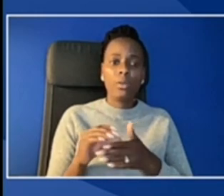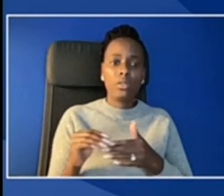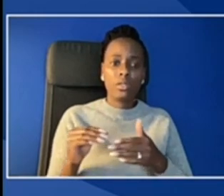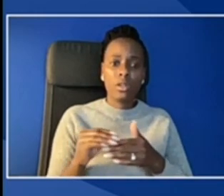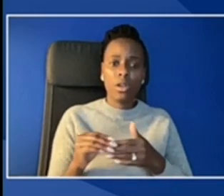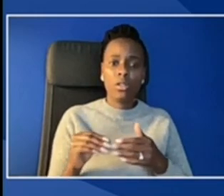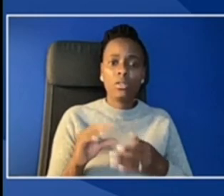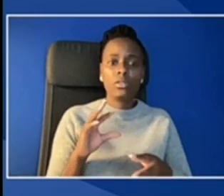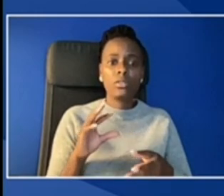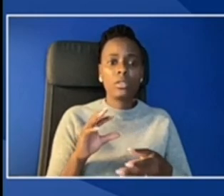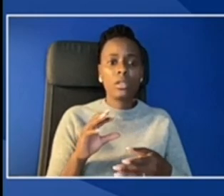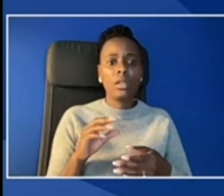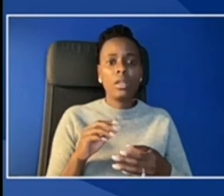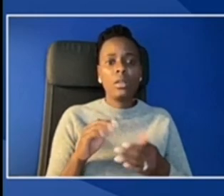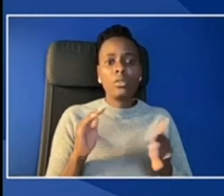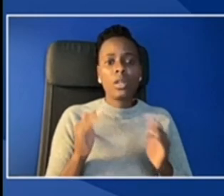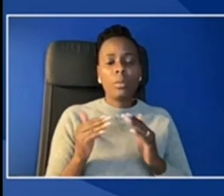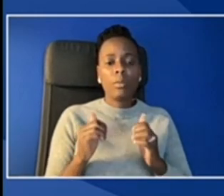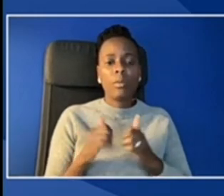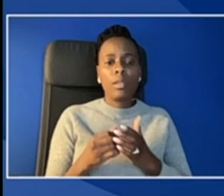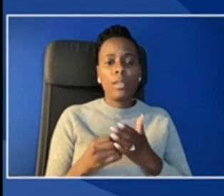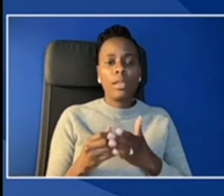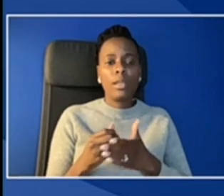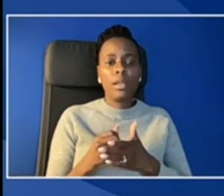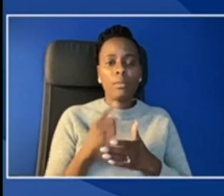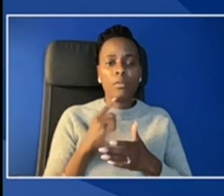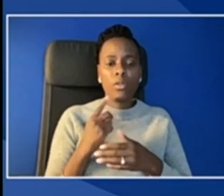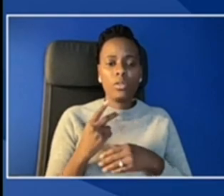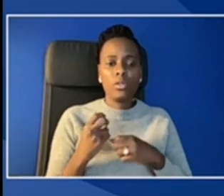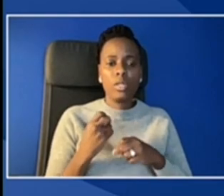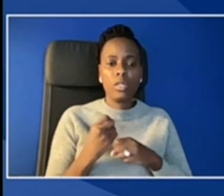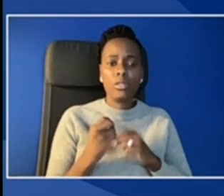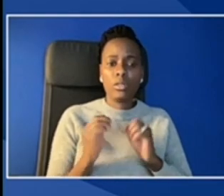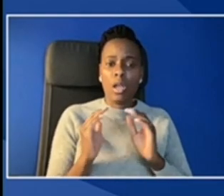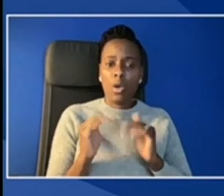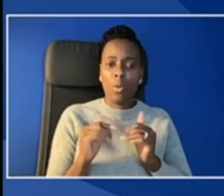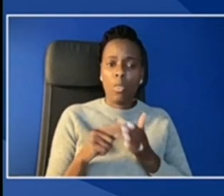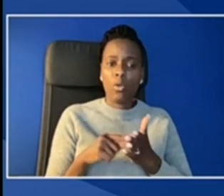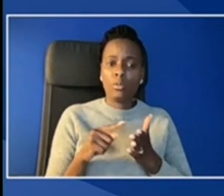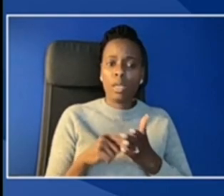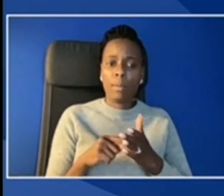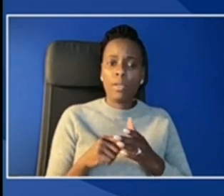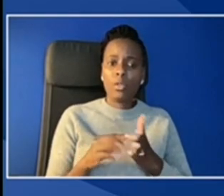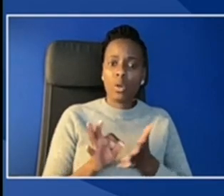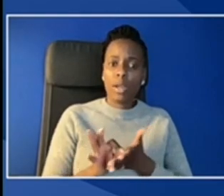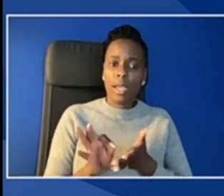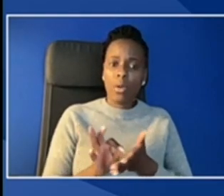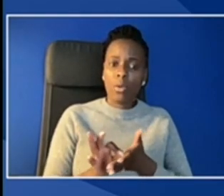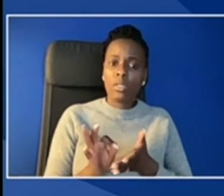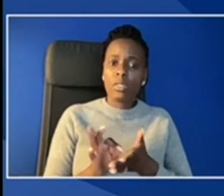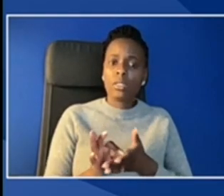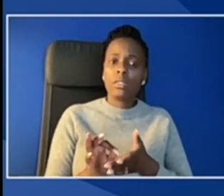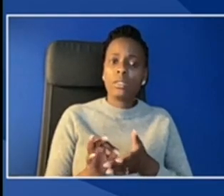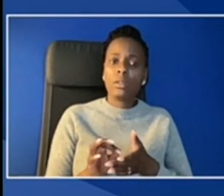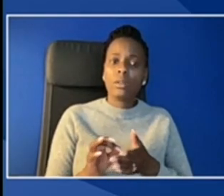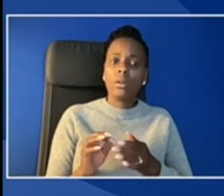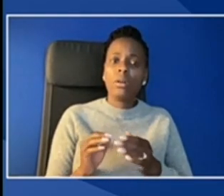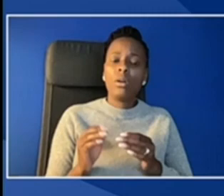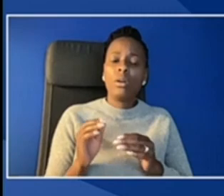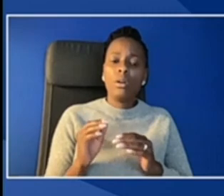I hope these default payments were counted, or at least rehabilitation forbearance, which were over 500 months for ten months. The reason why